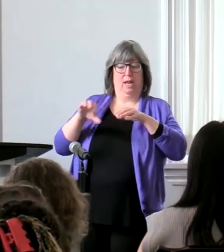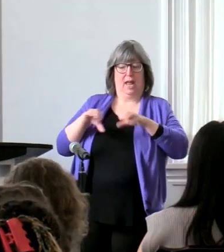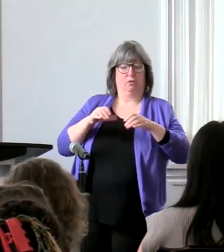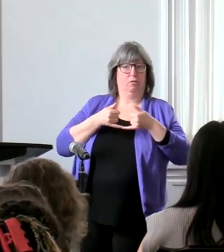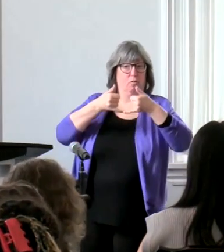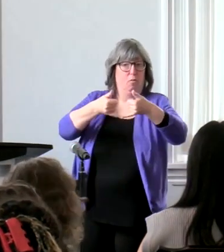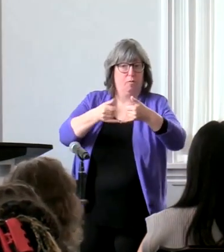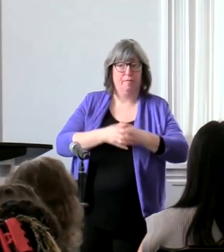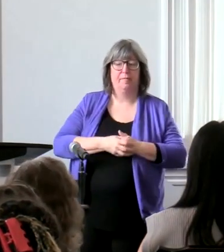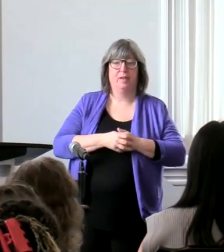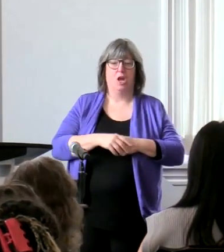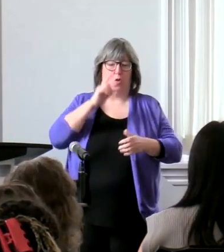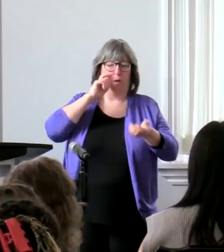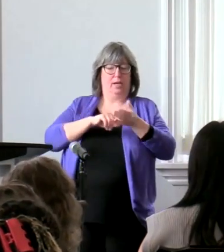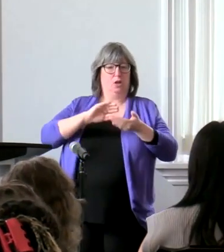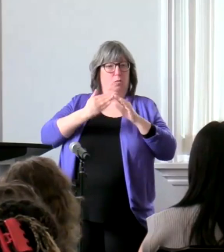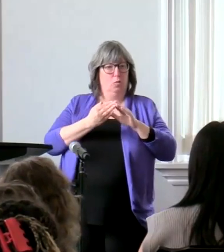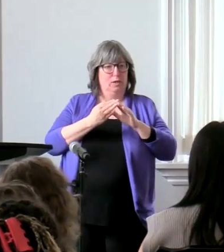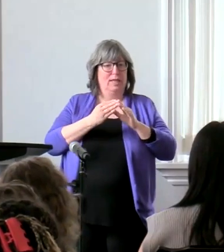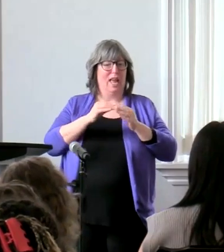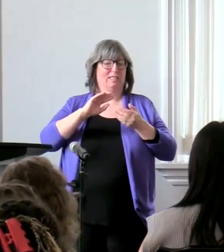Which recognizes communities and municipalities